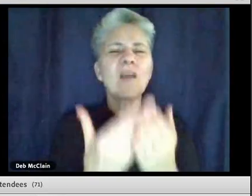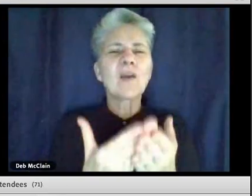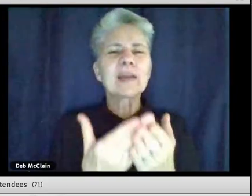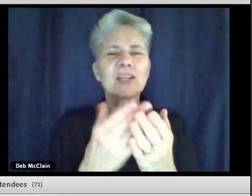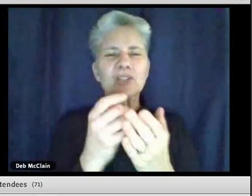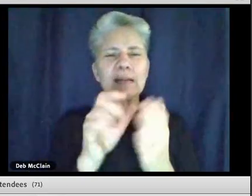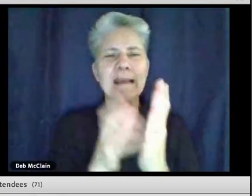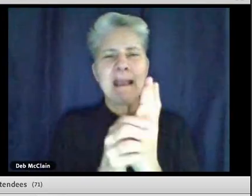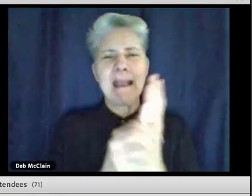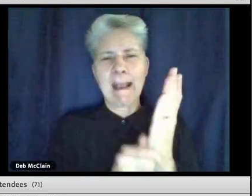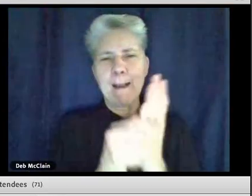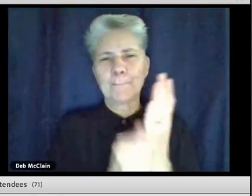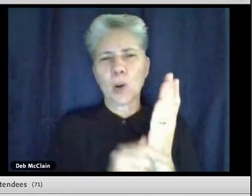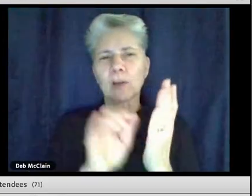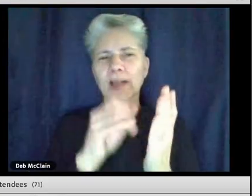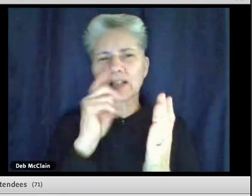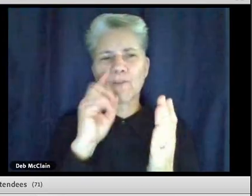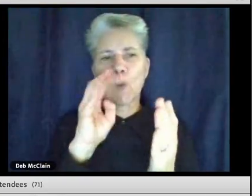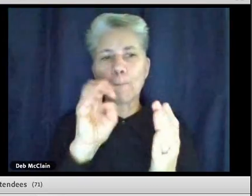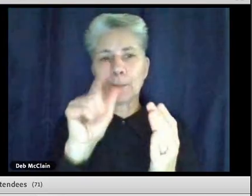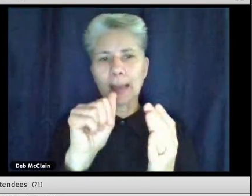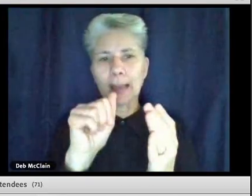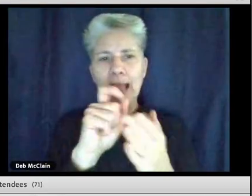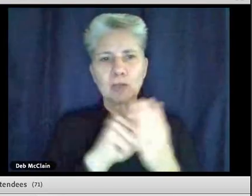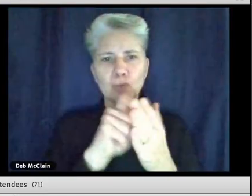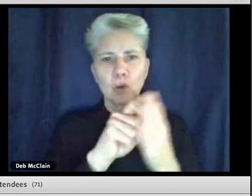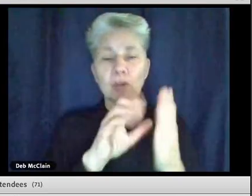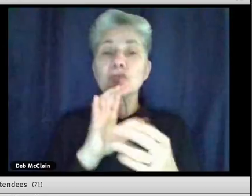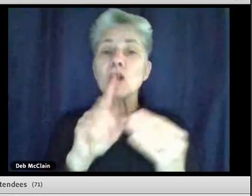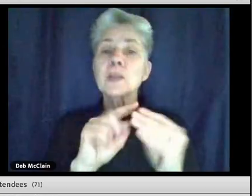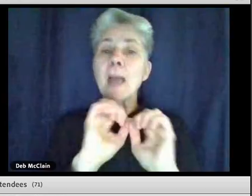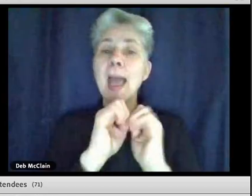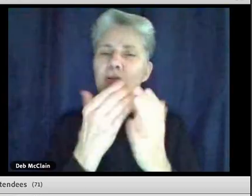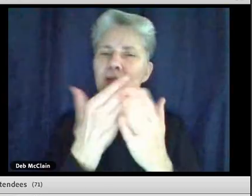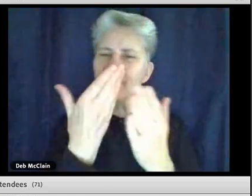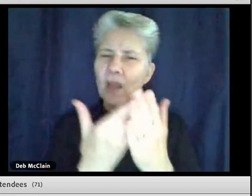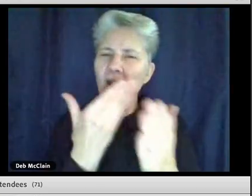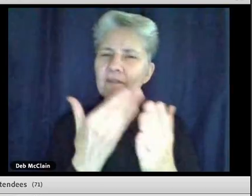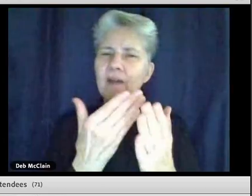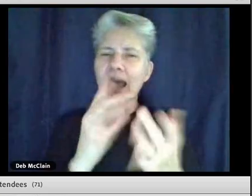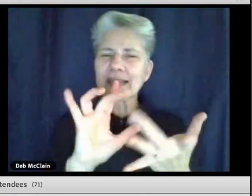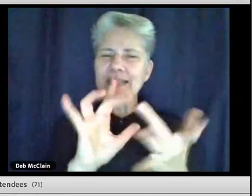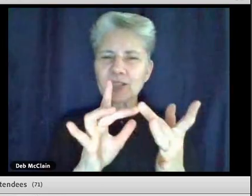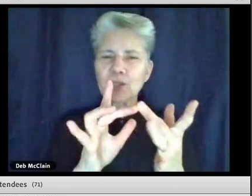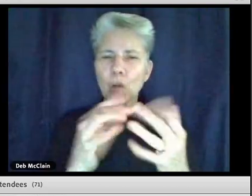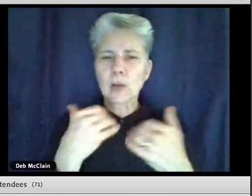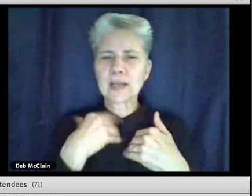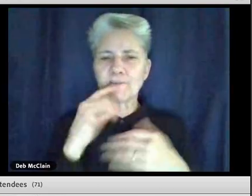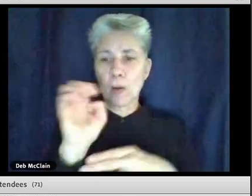as well as the research field was this Verification Handbook, and it's for media and journalists,